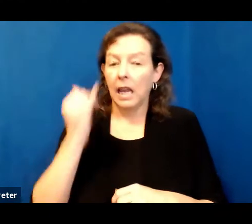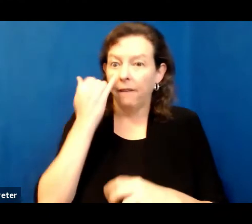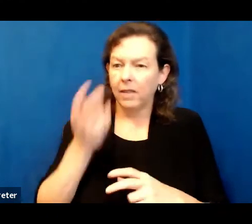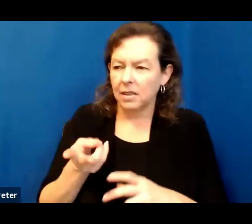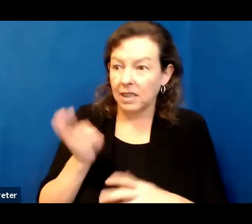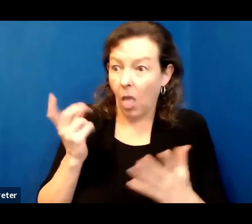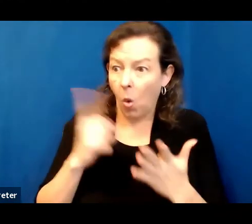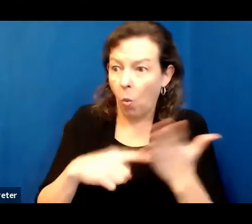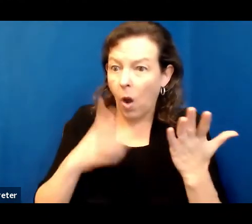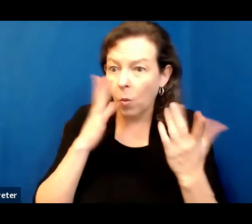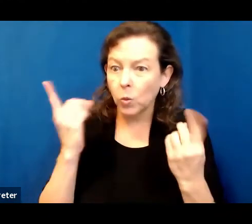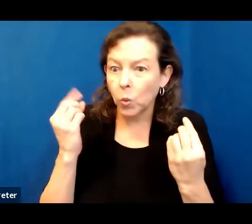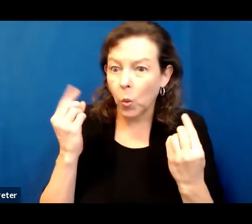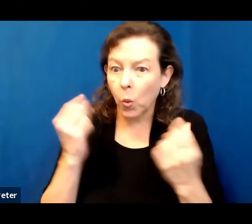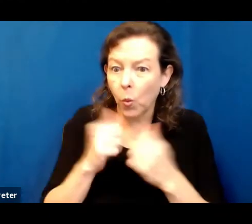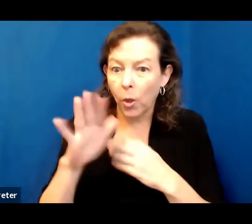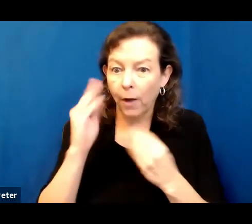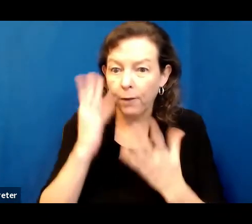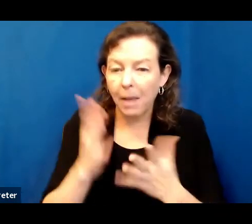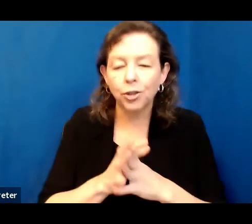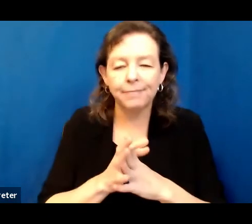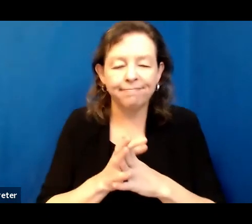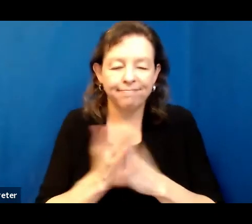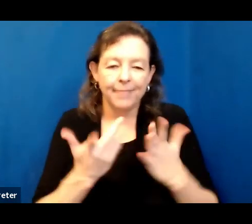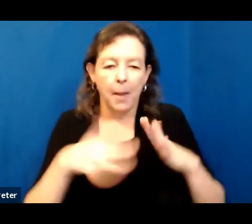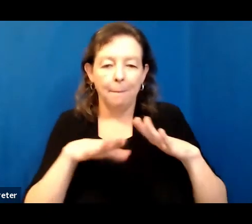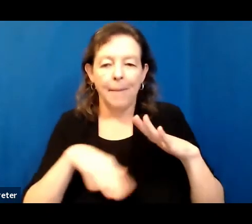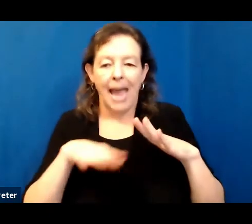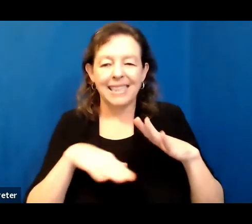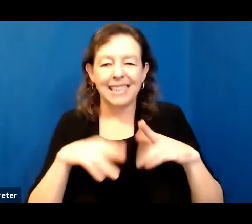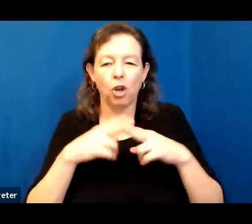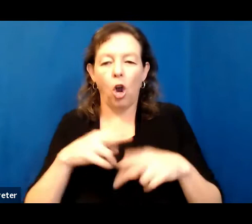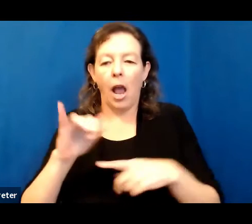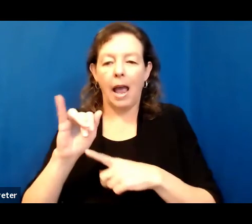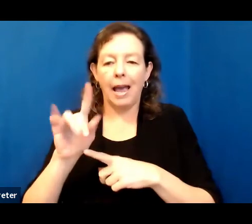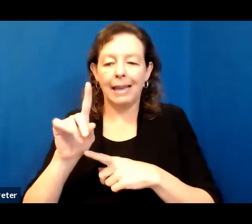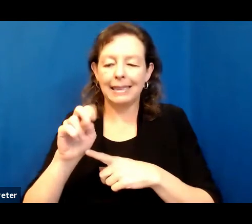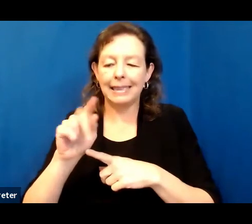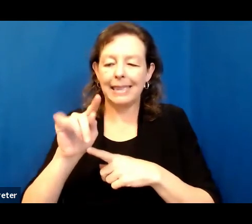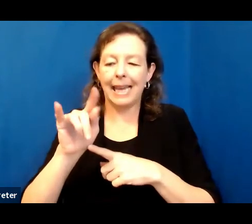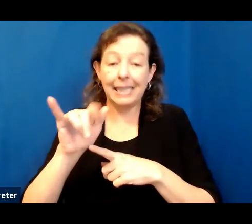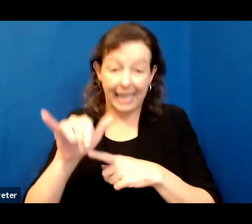once they have it? Basically it's identity theft. They are taking your good name to use